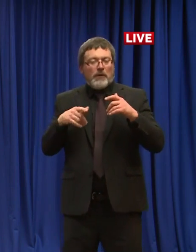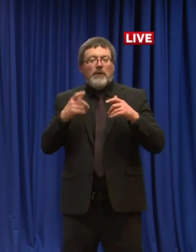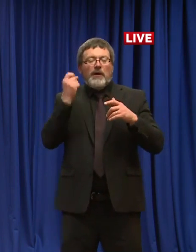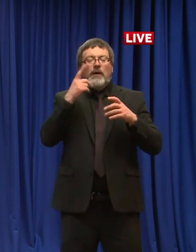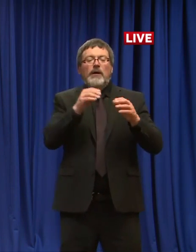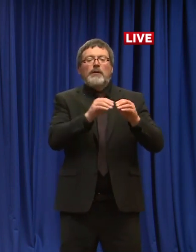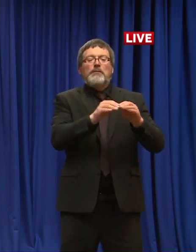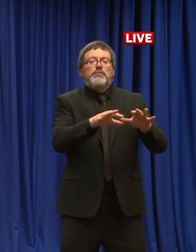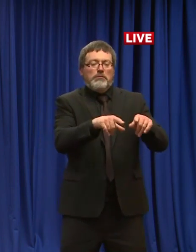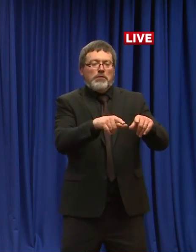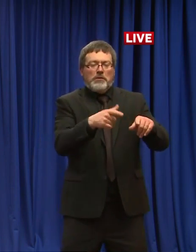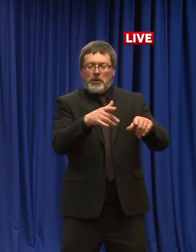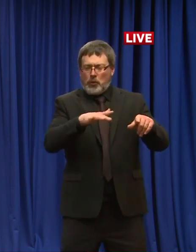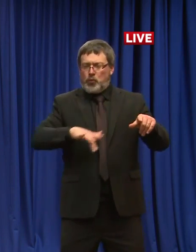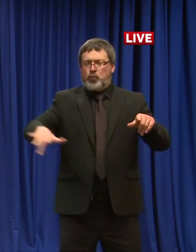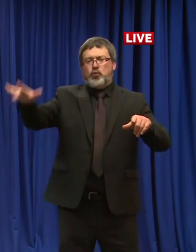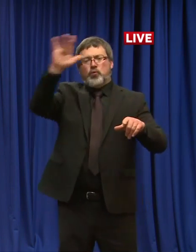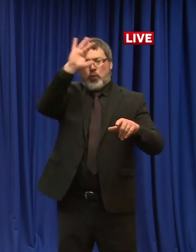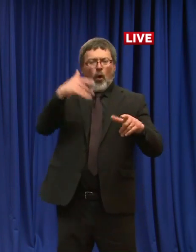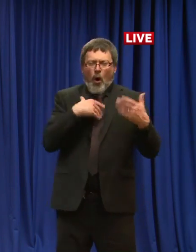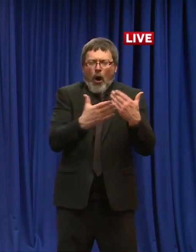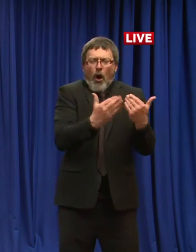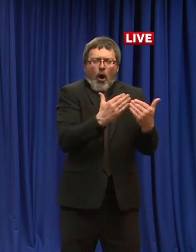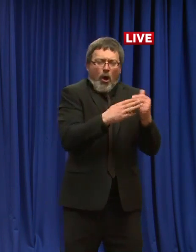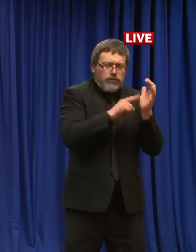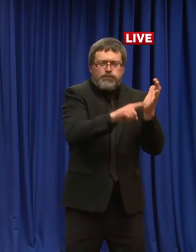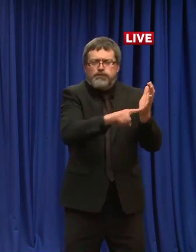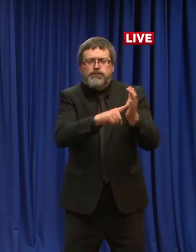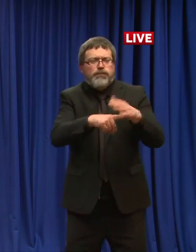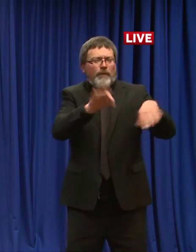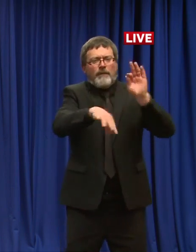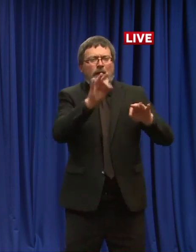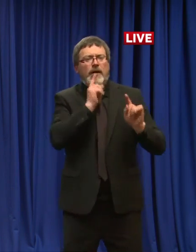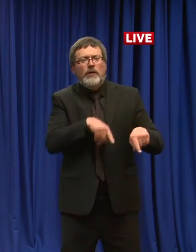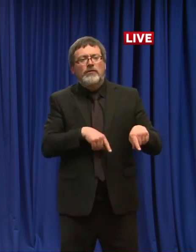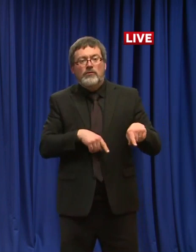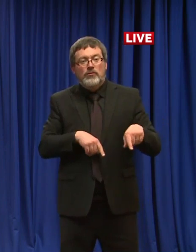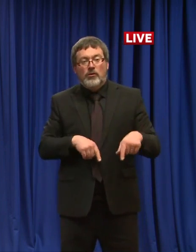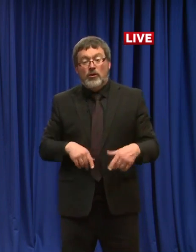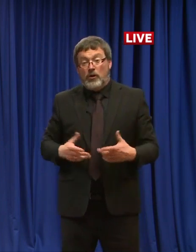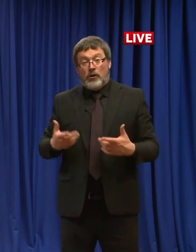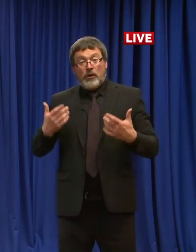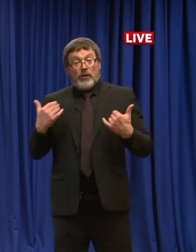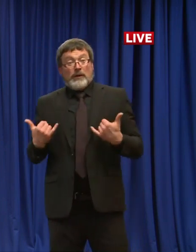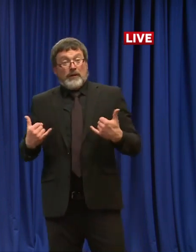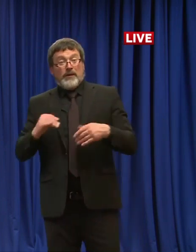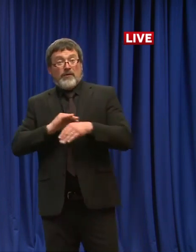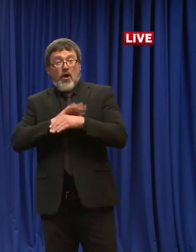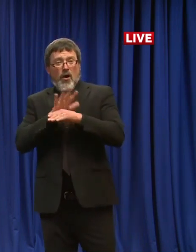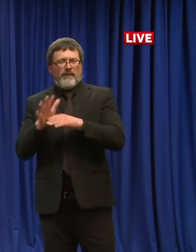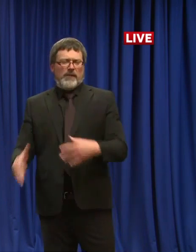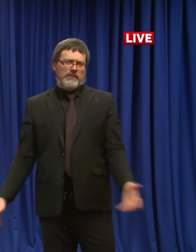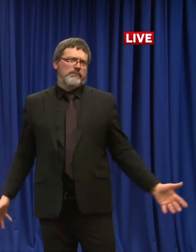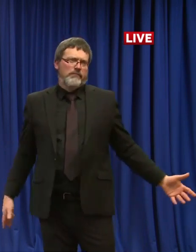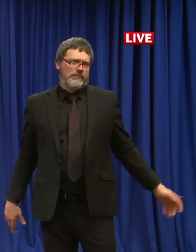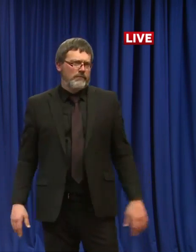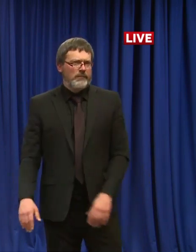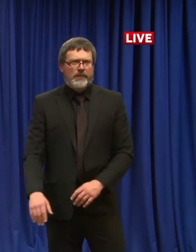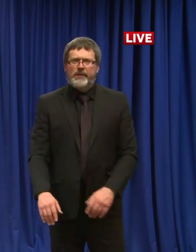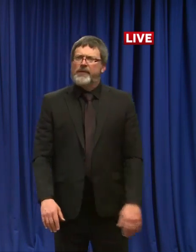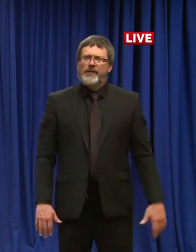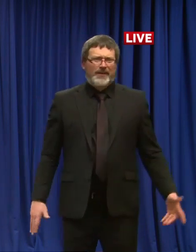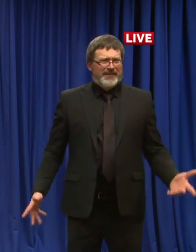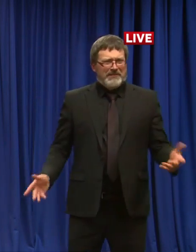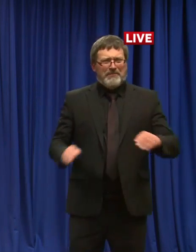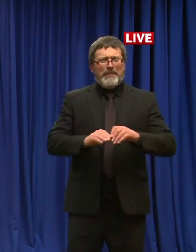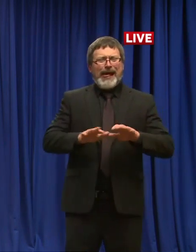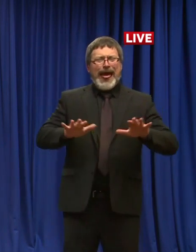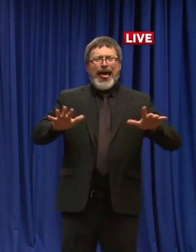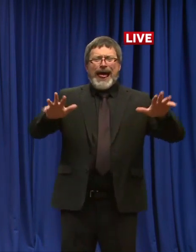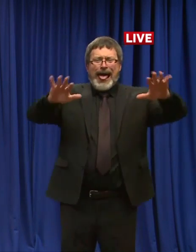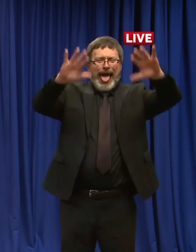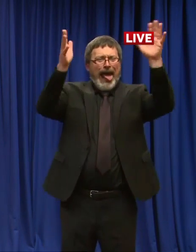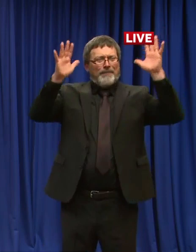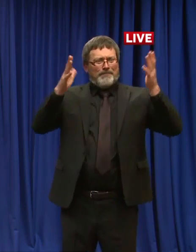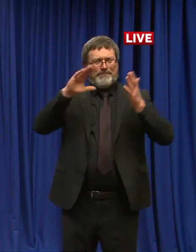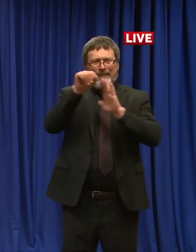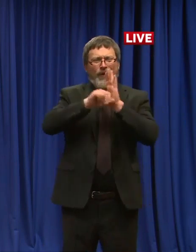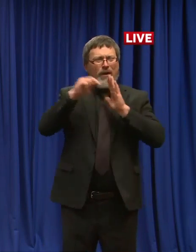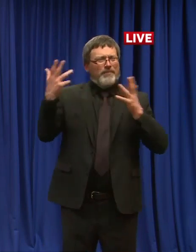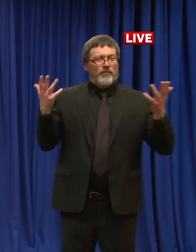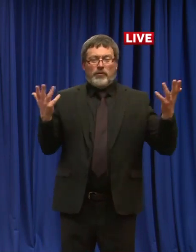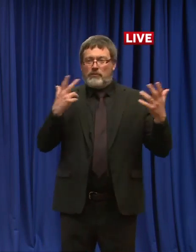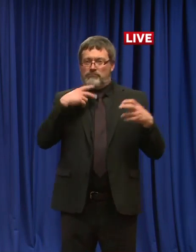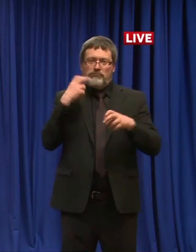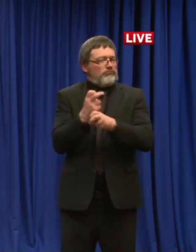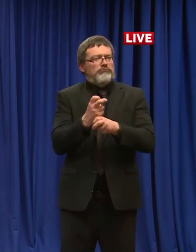THESE CONNECTIONS BECAUSE IT HELPS US TRACE BACK THE CHAINS OF TRANSMISSION AND CONTROL CONTAIN THE THE INFECTION BUT IN THIS CASE THE GOAL IS NO LONGER CONTAINMENT OF THE VIRUS.